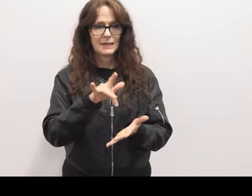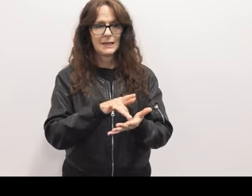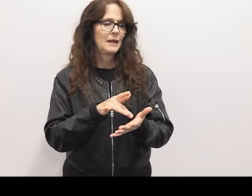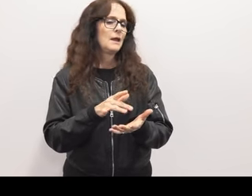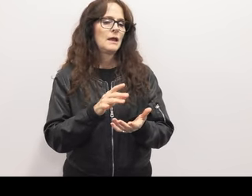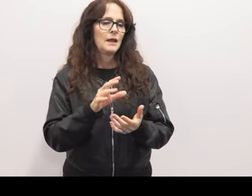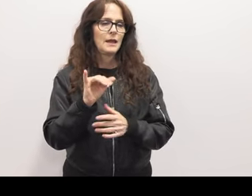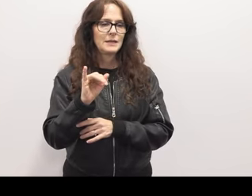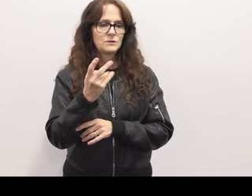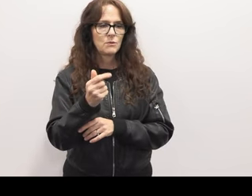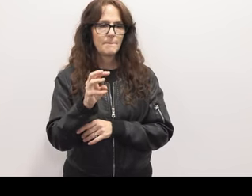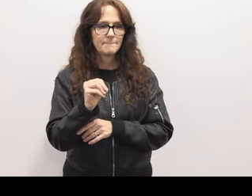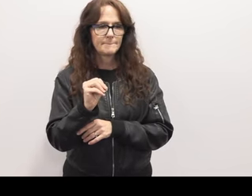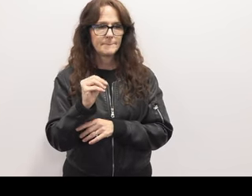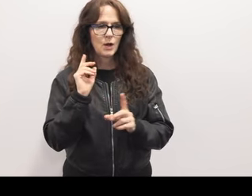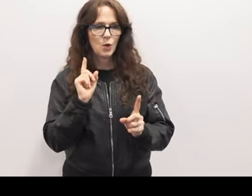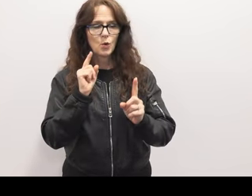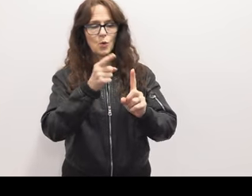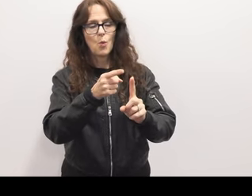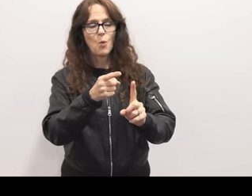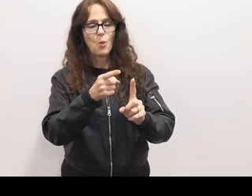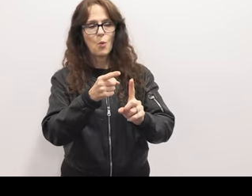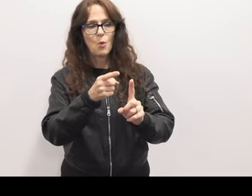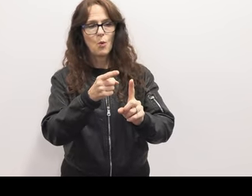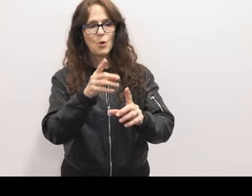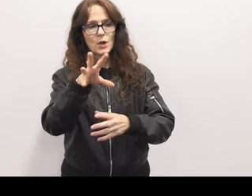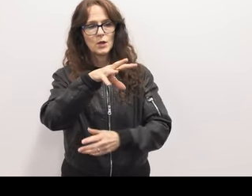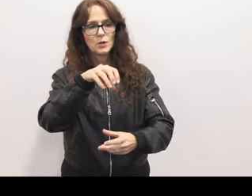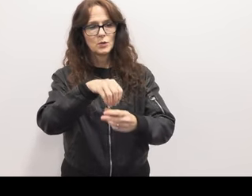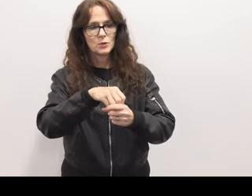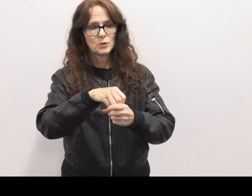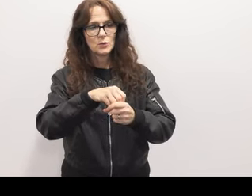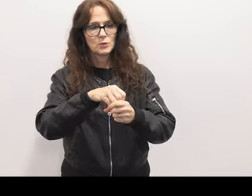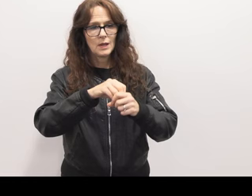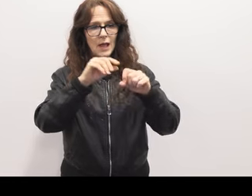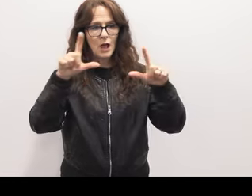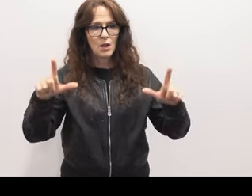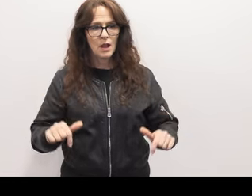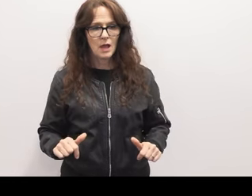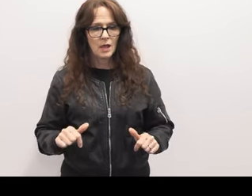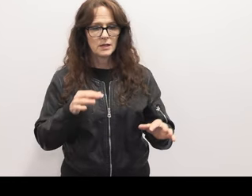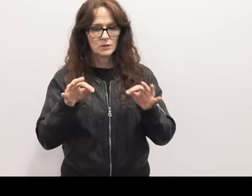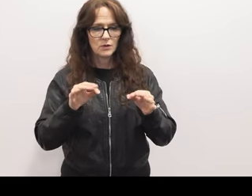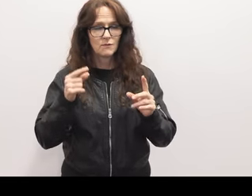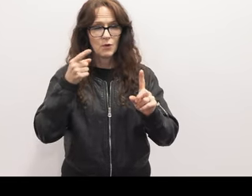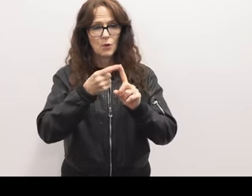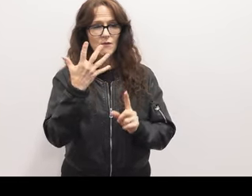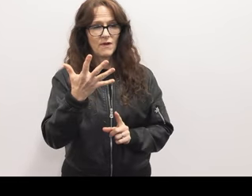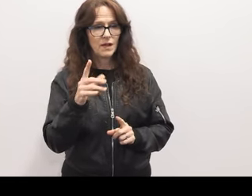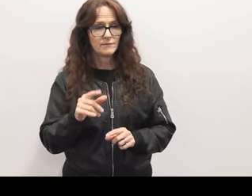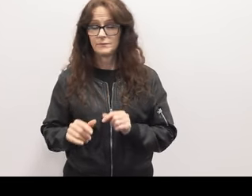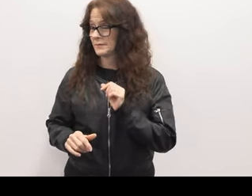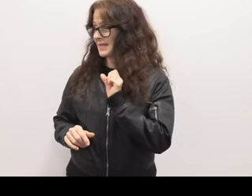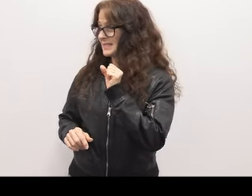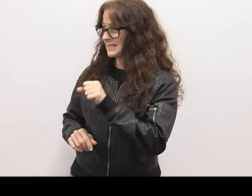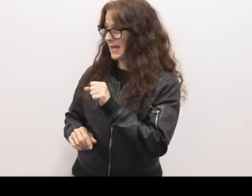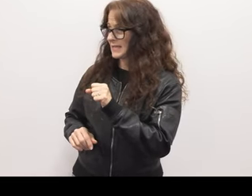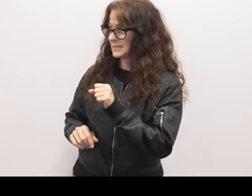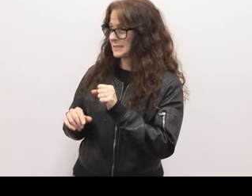the instructions outlined in goal five. [Brian Moskovitz] Yes, with some modifications.